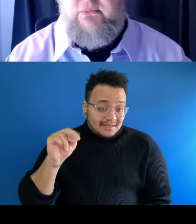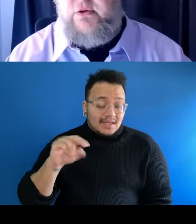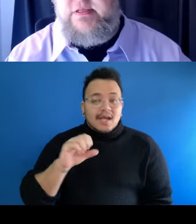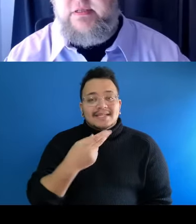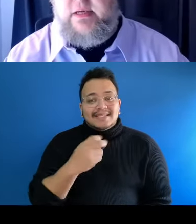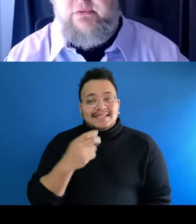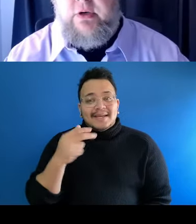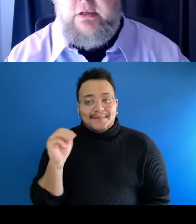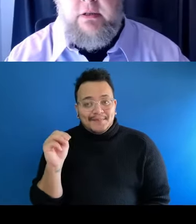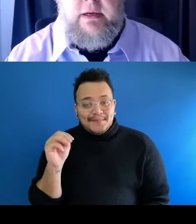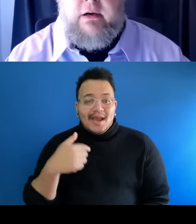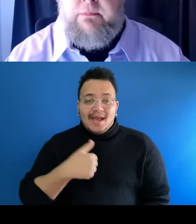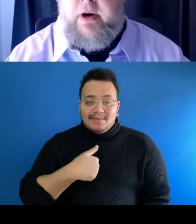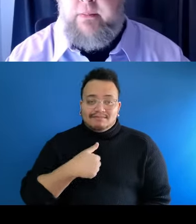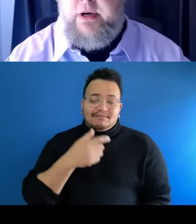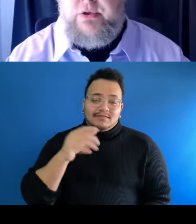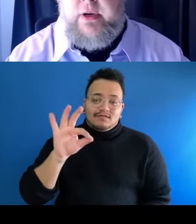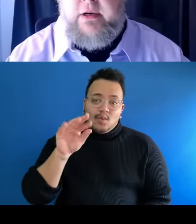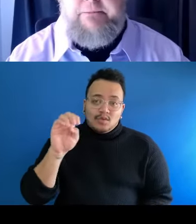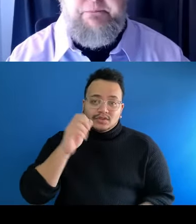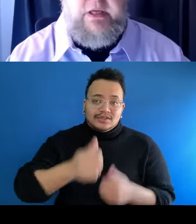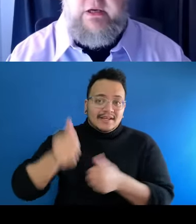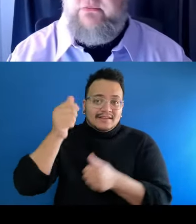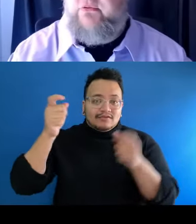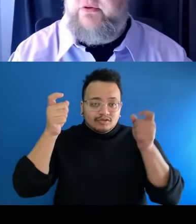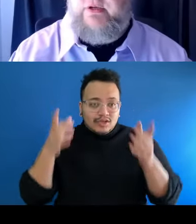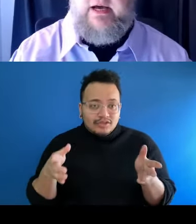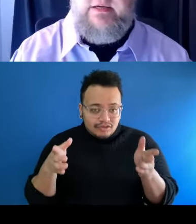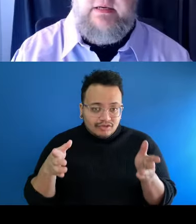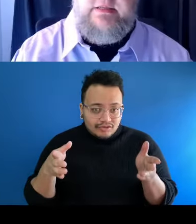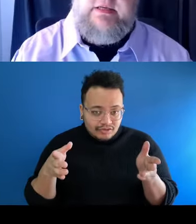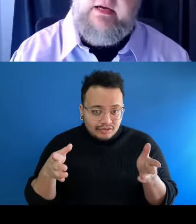I am FORGEs executive director and our primary trainer. For visual access,